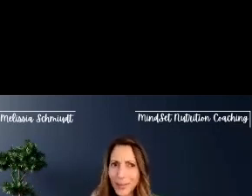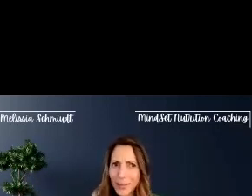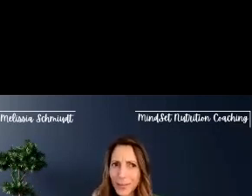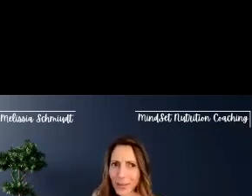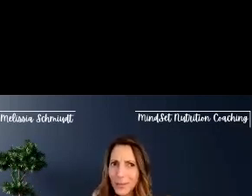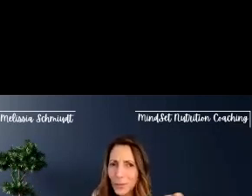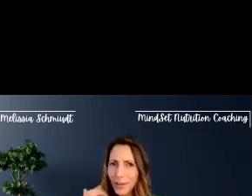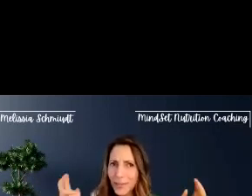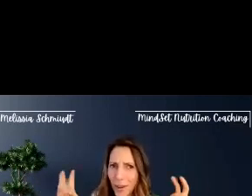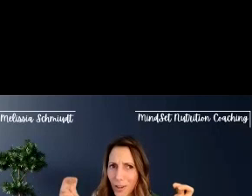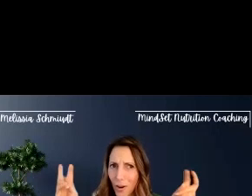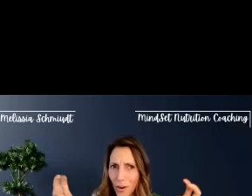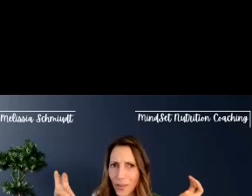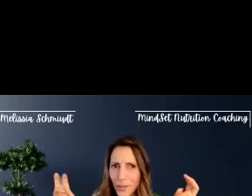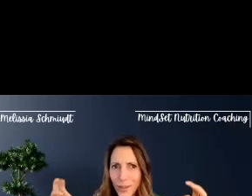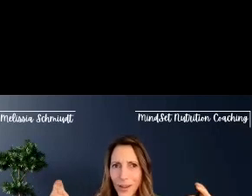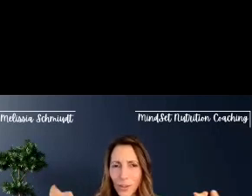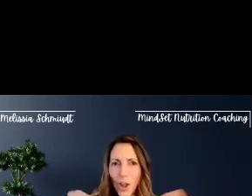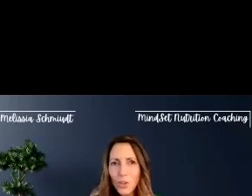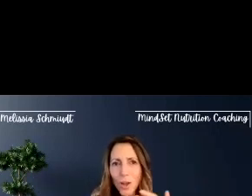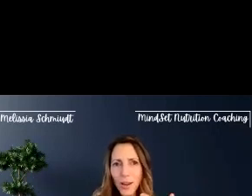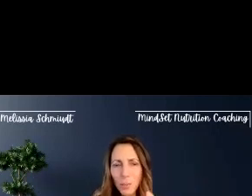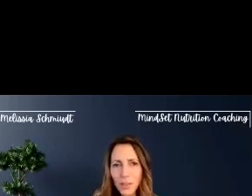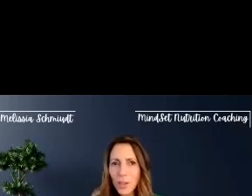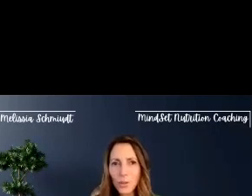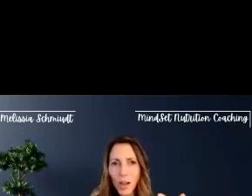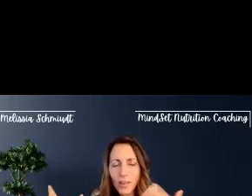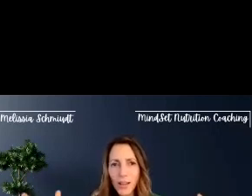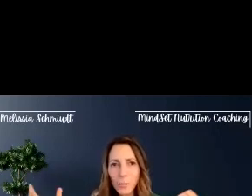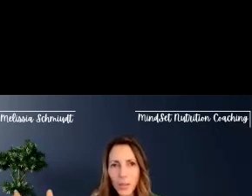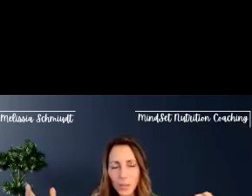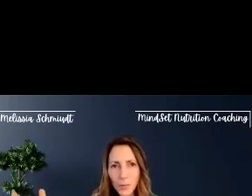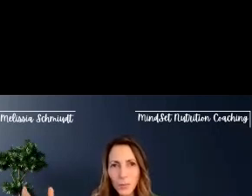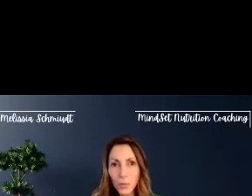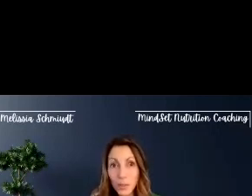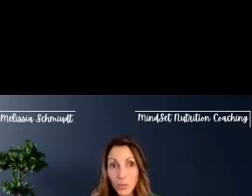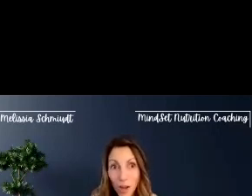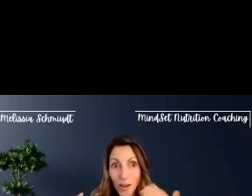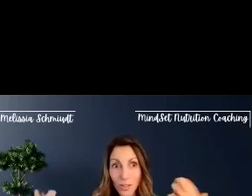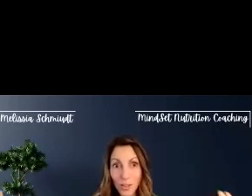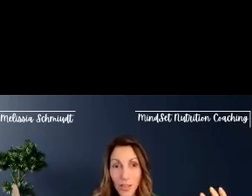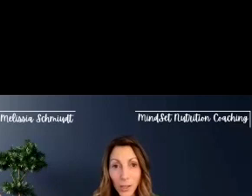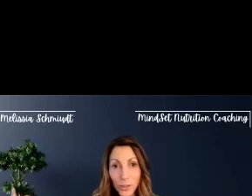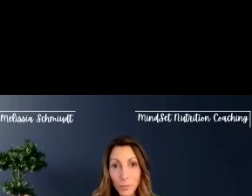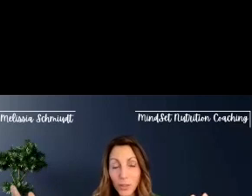I'm like, you didn't cut carbs-- you didn't cut healthy-- you cut out highly processed foods, which means you cut out a ton of calories,